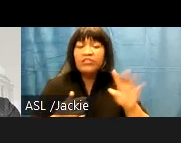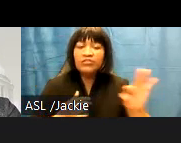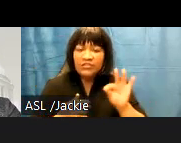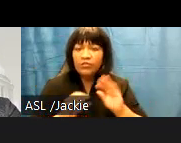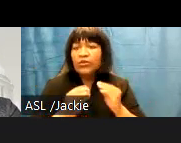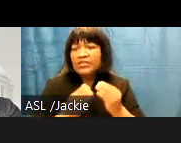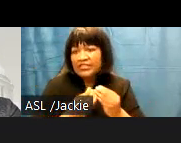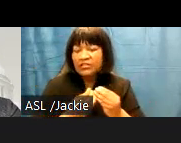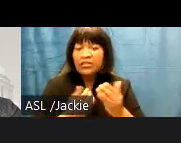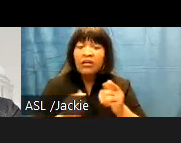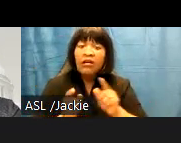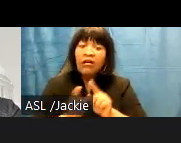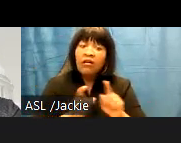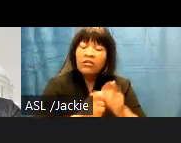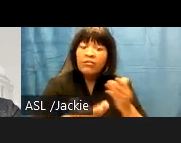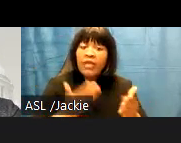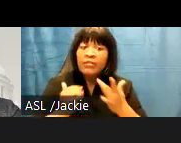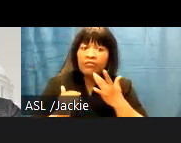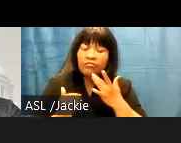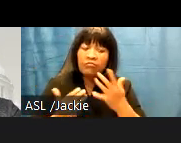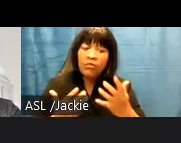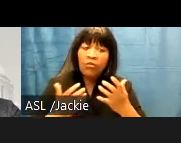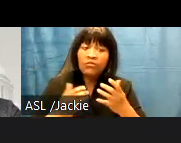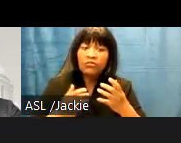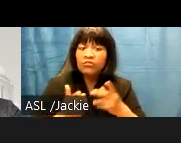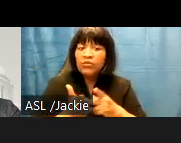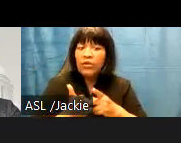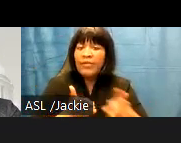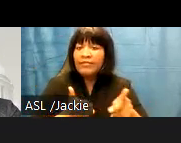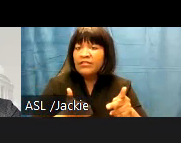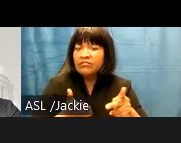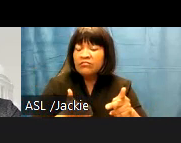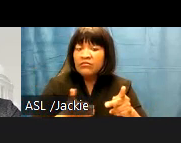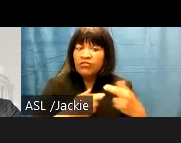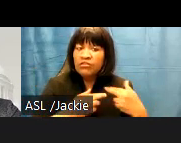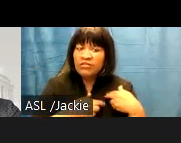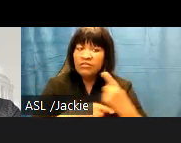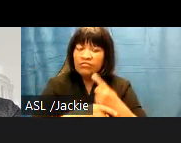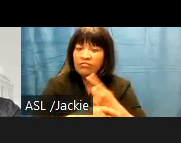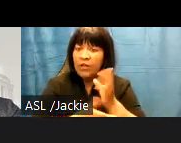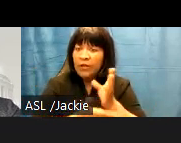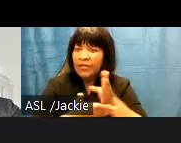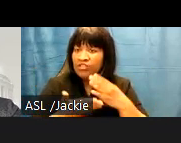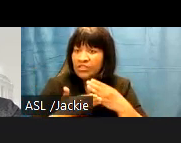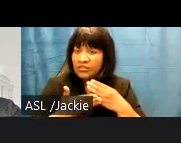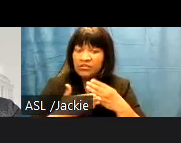You may opt for payment responsibility and appropriate budgeting as payments